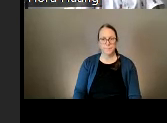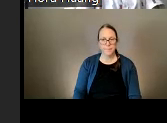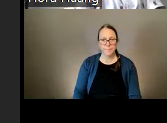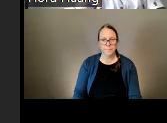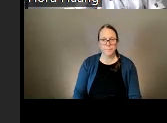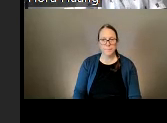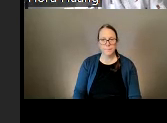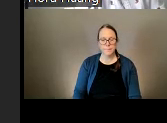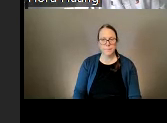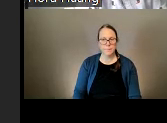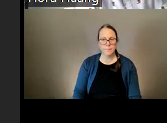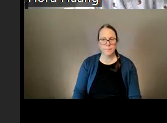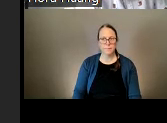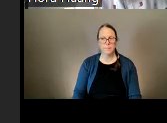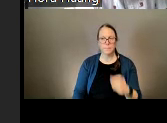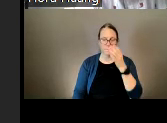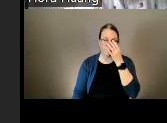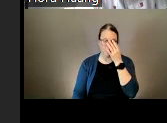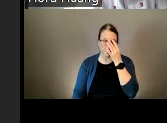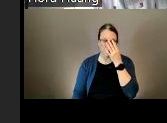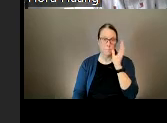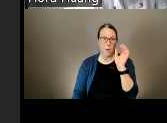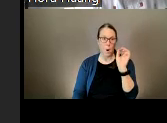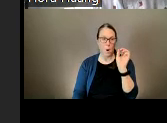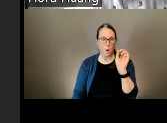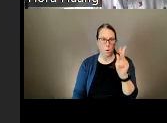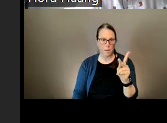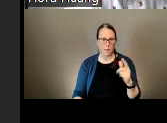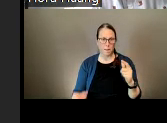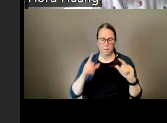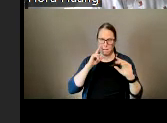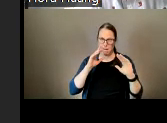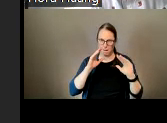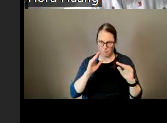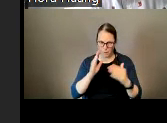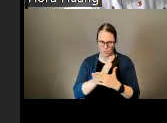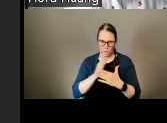Alrighty. So I have hopefully shared the correct document.